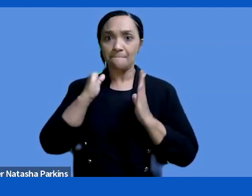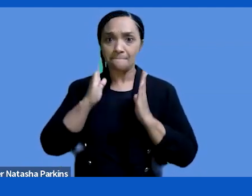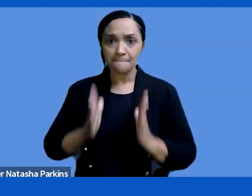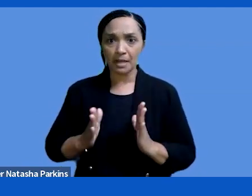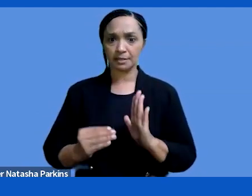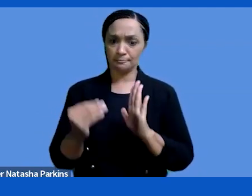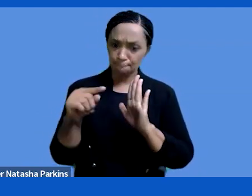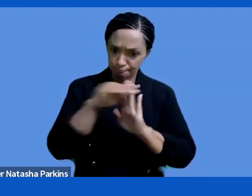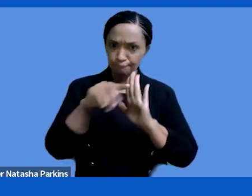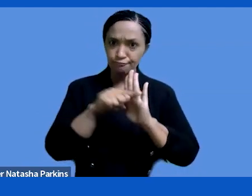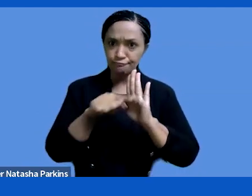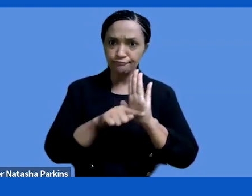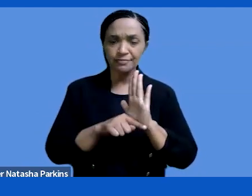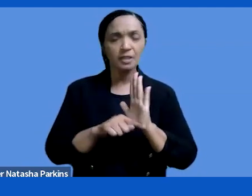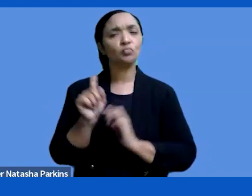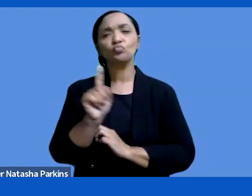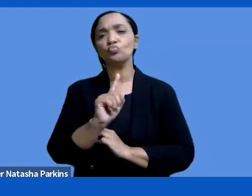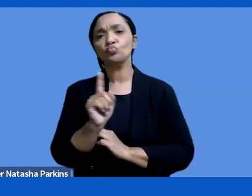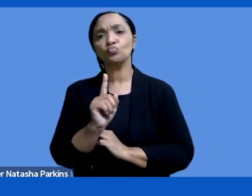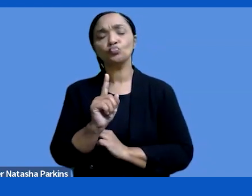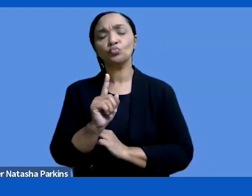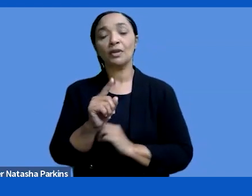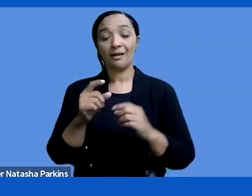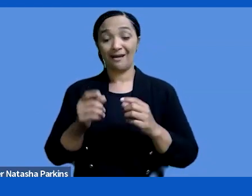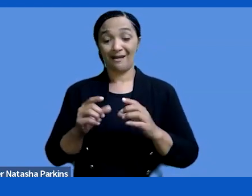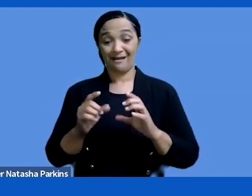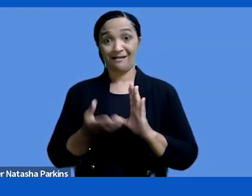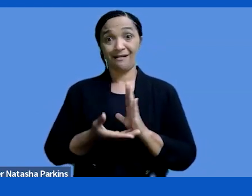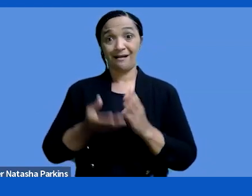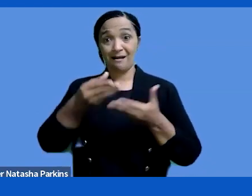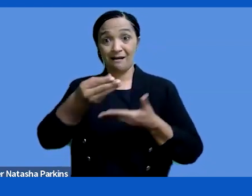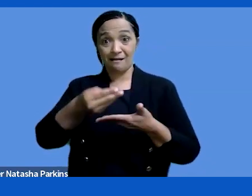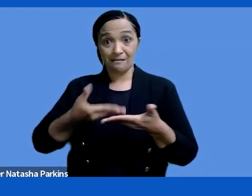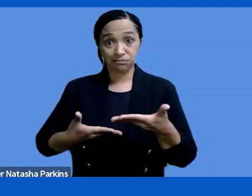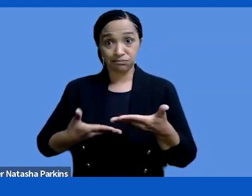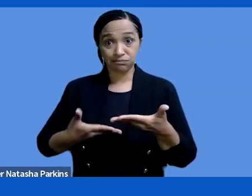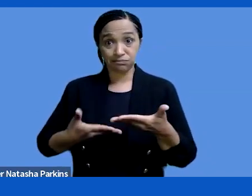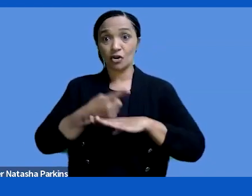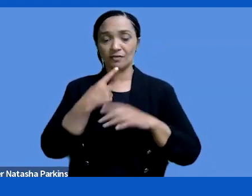phrase in the Directive, in the preamble is to foster innovation. And development. And I think